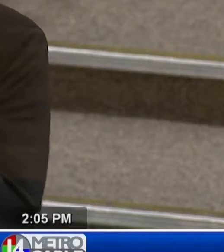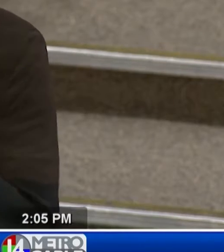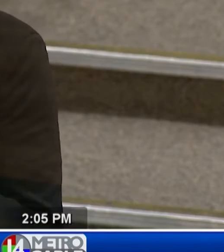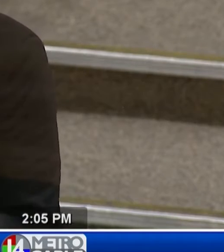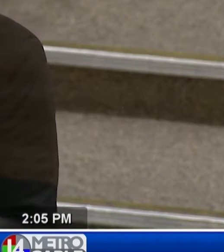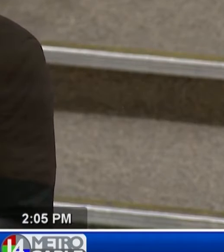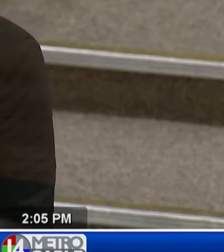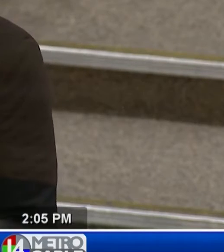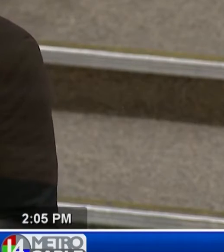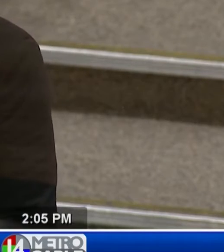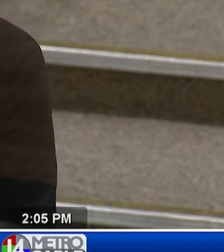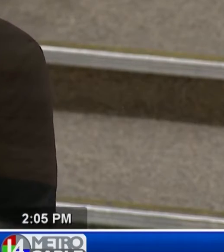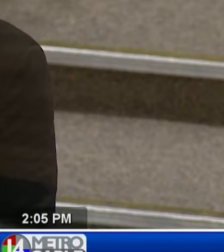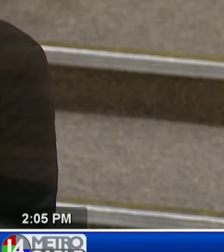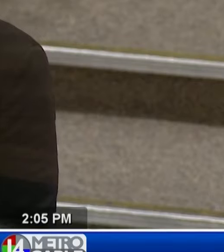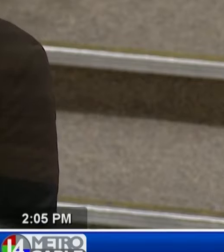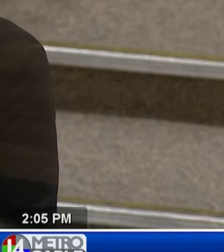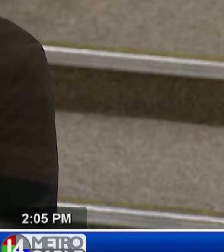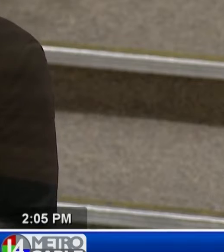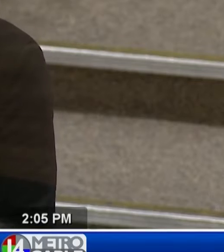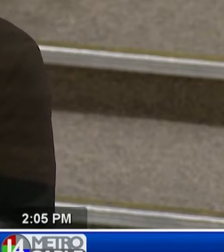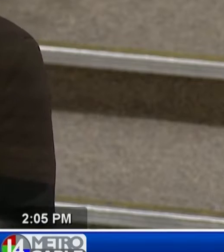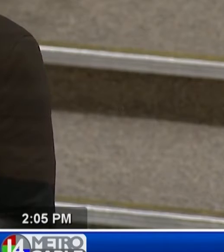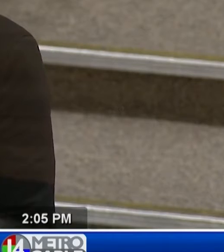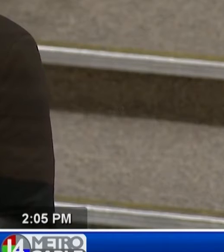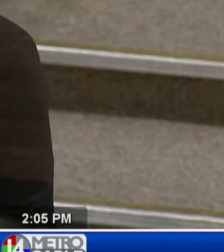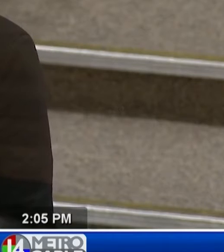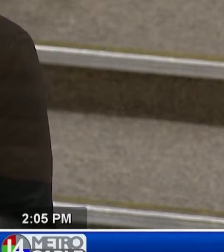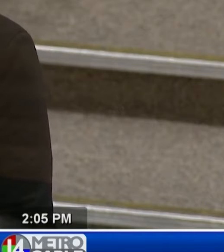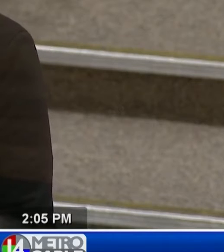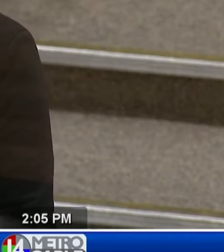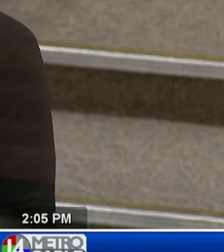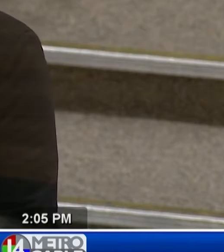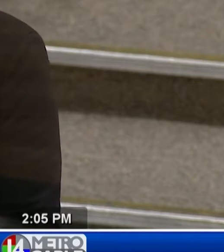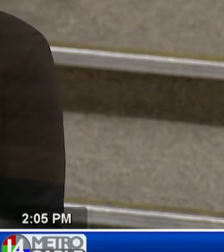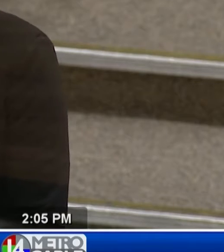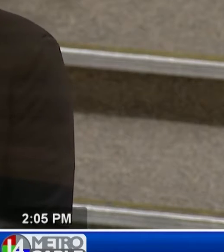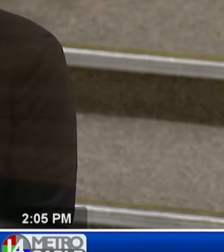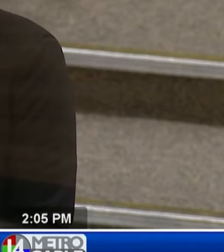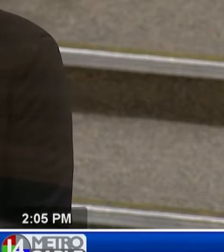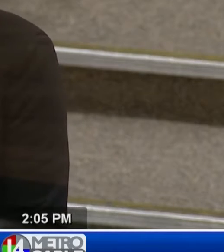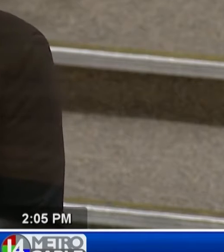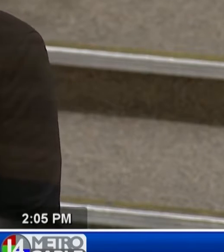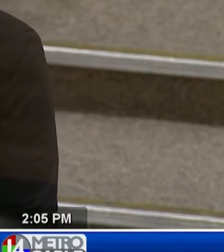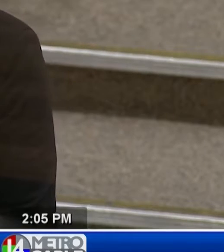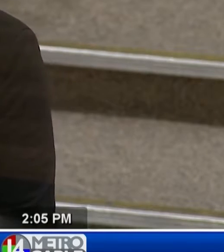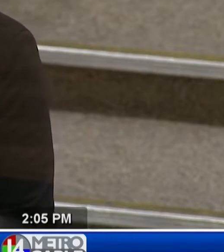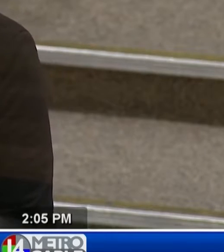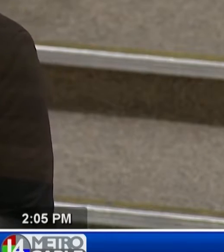of its own maps for consideration and more than 200 written comments reflecting their interests, as well